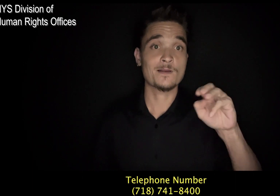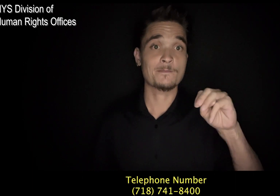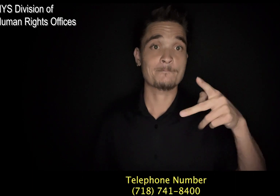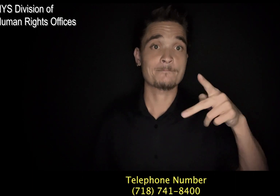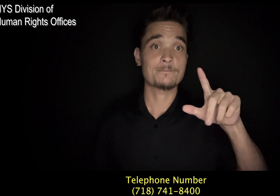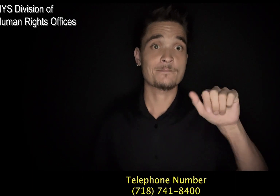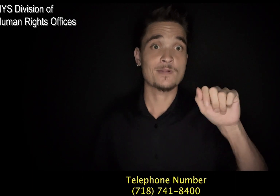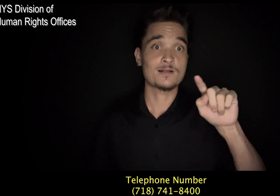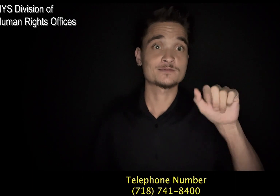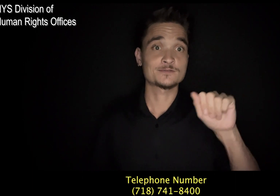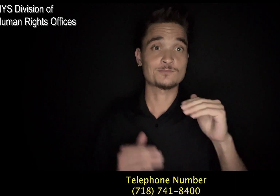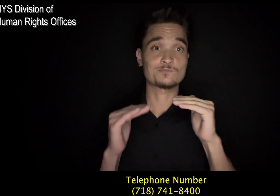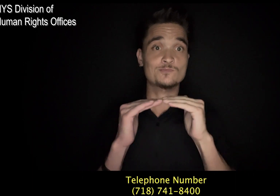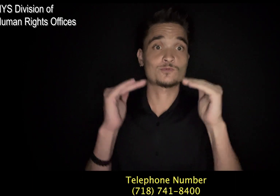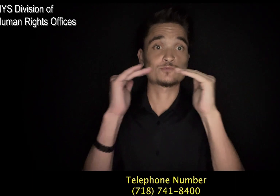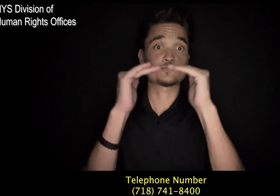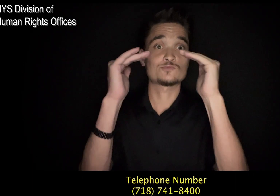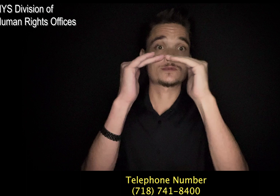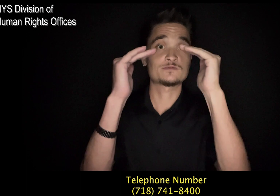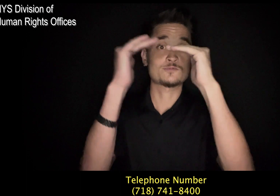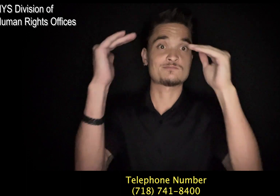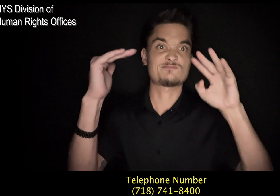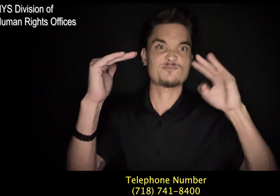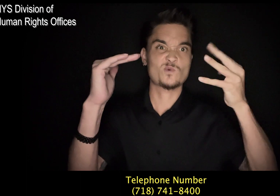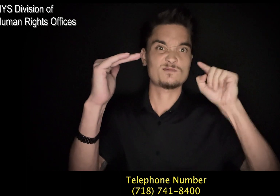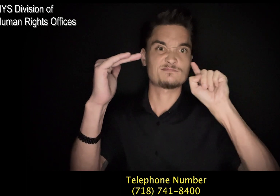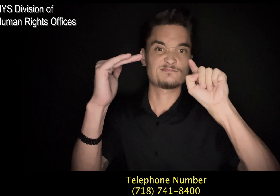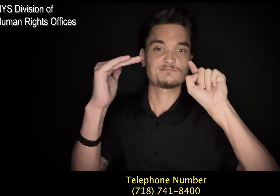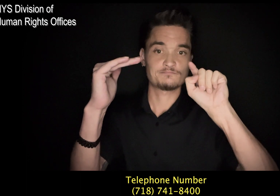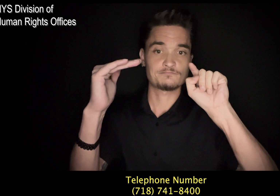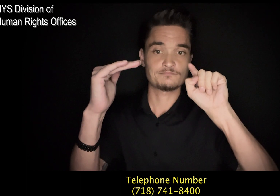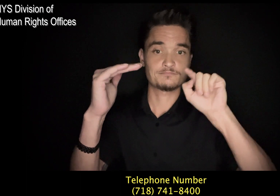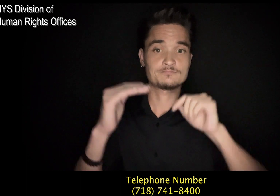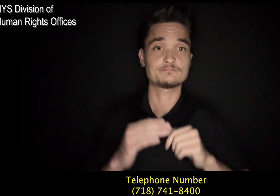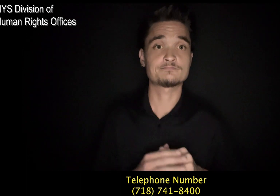Telephone Number (718) 741-8400